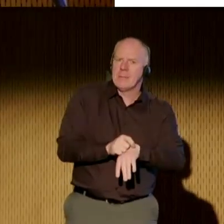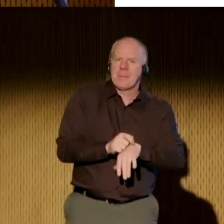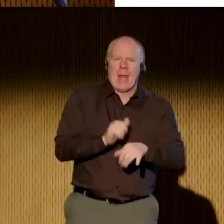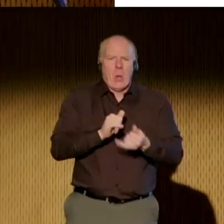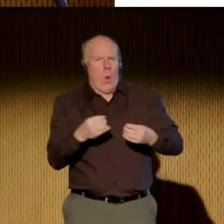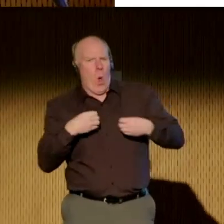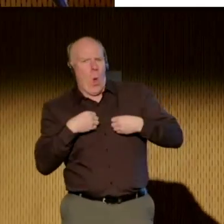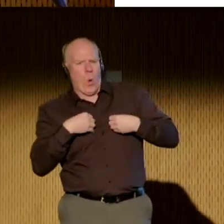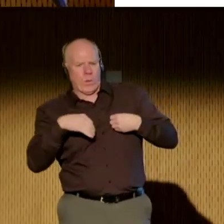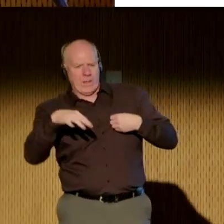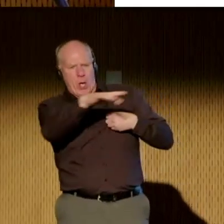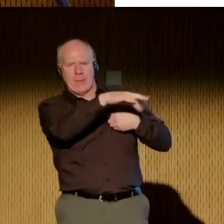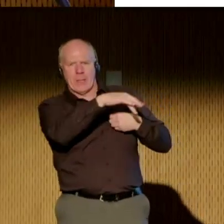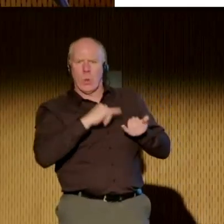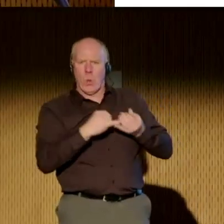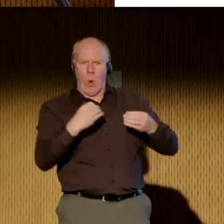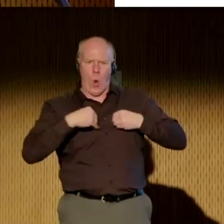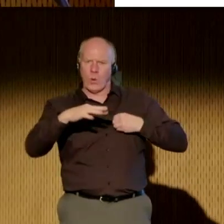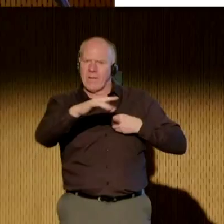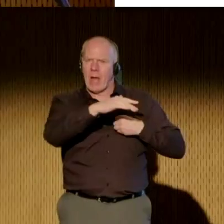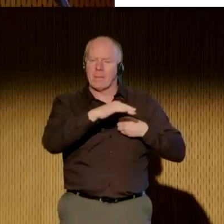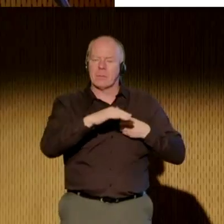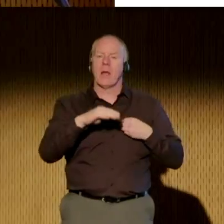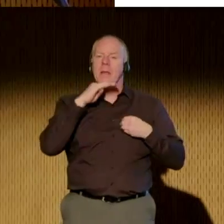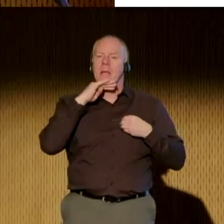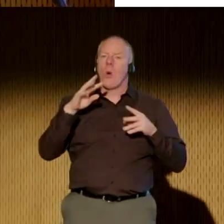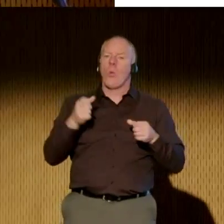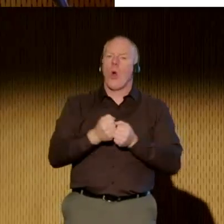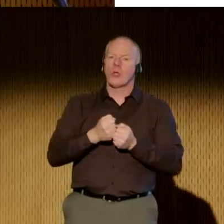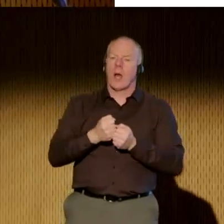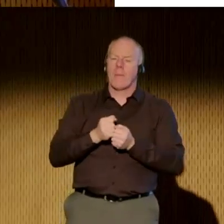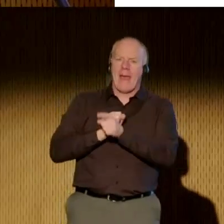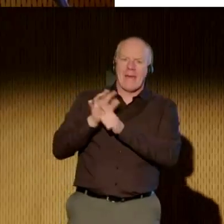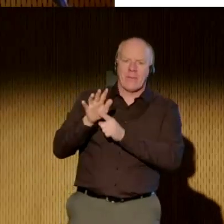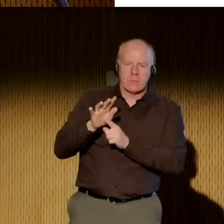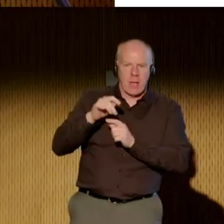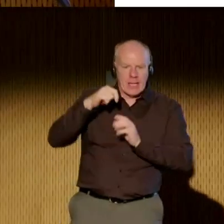over the space begin? So through the workshop, we aim to provoke deeper thinking about physical